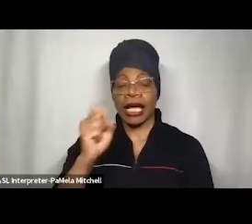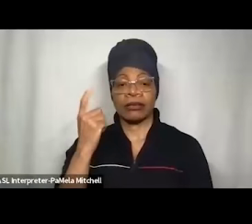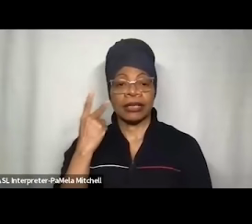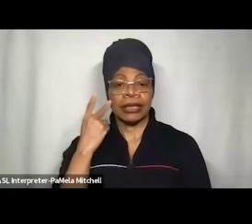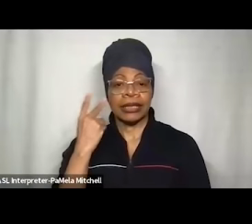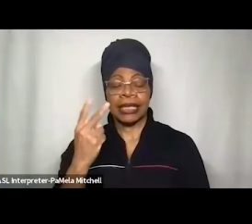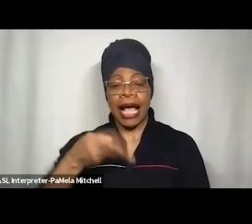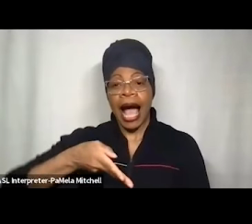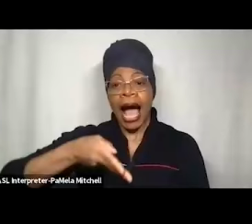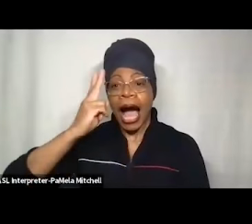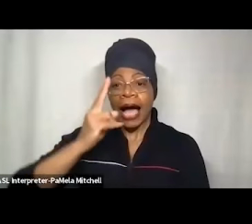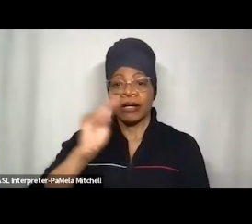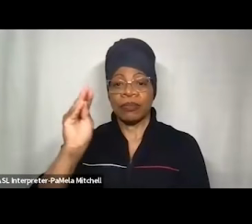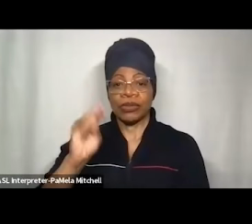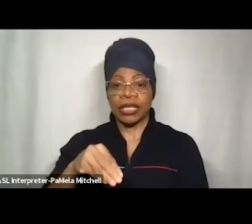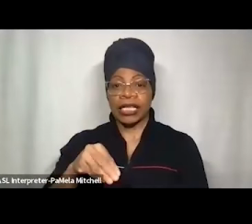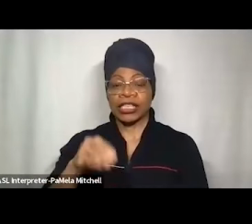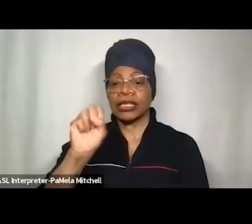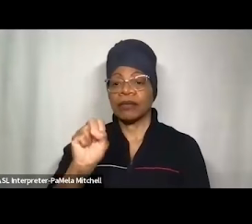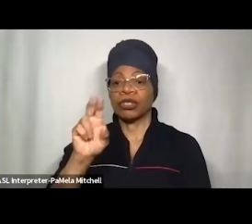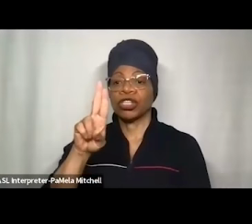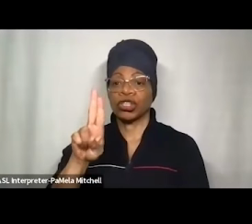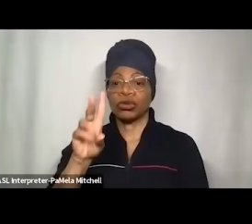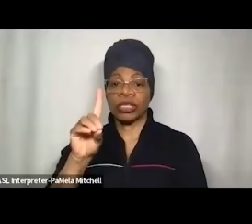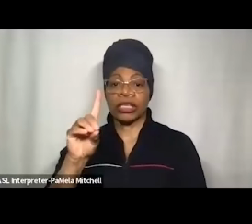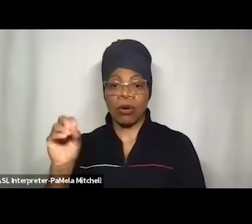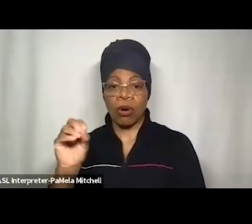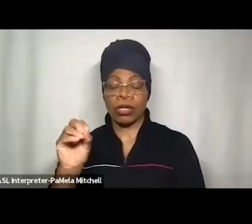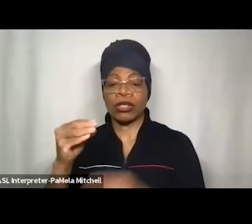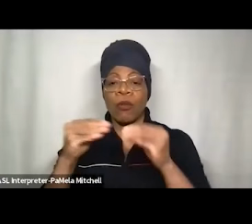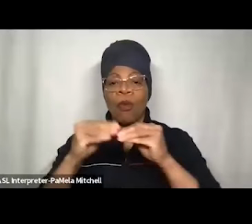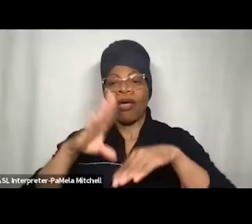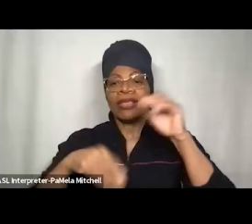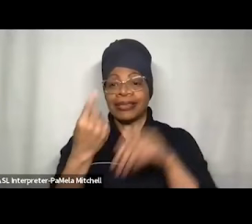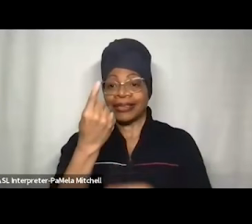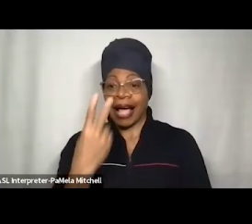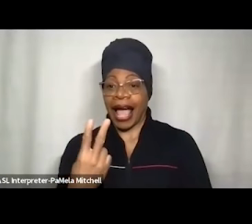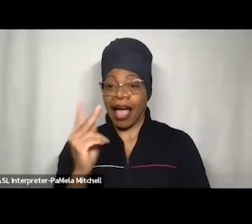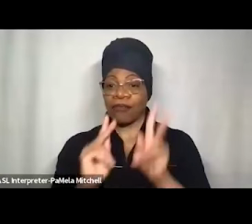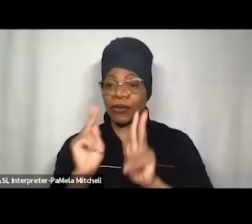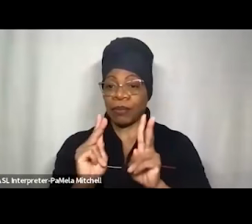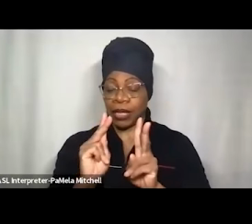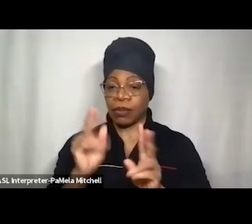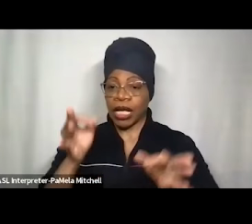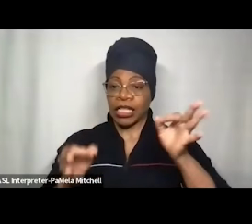In fact, over half of people in the justice system in incarcerated settings in the US